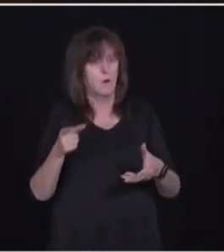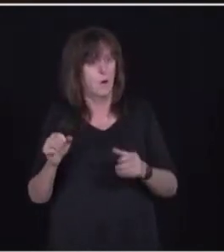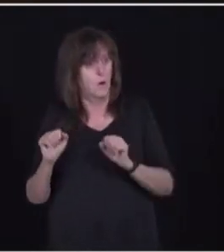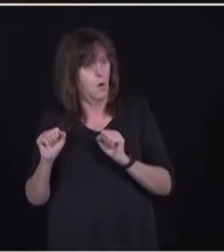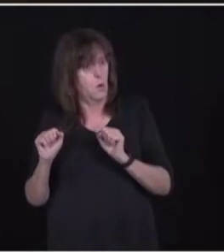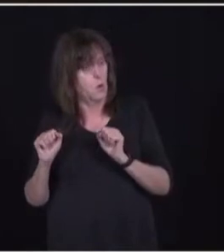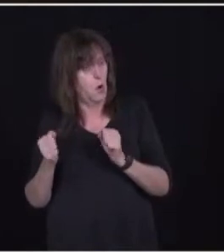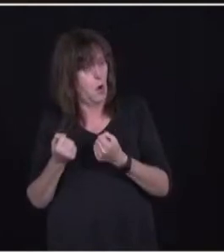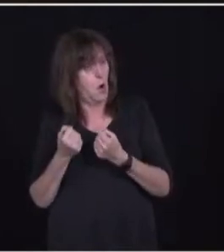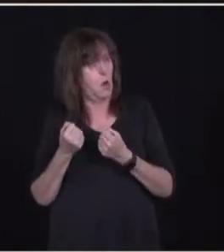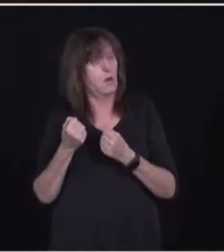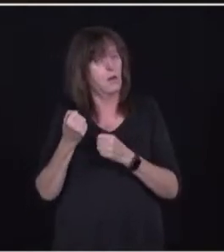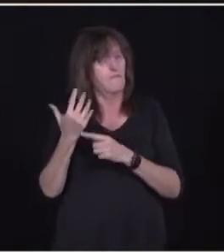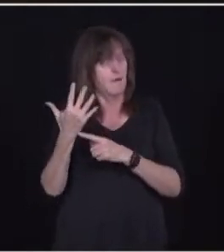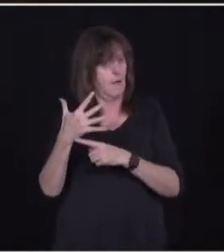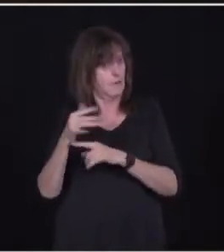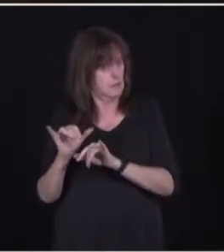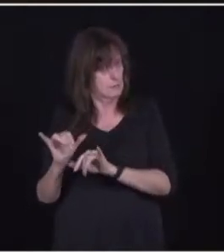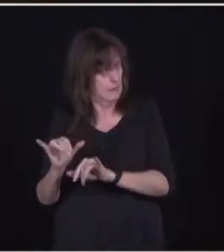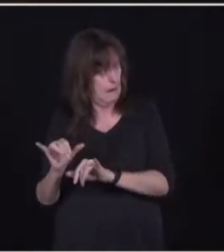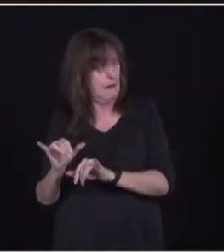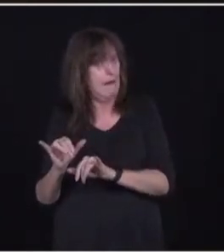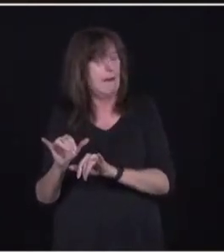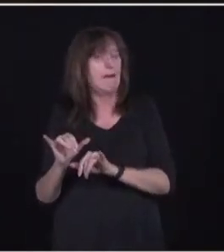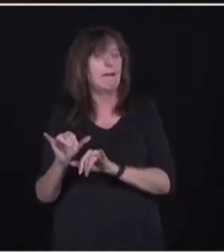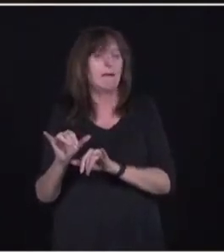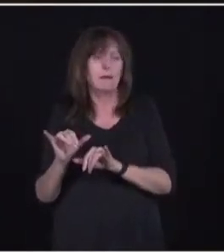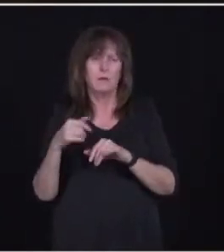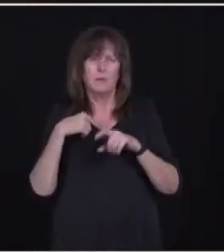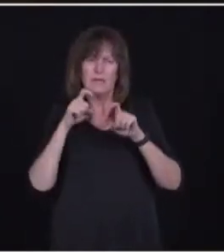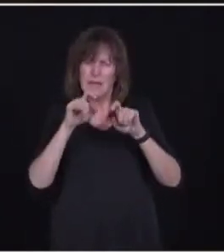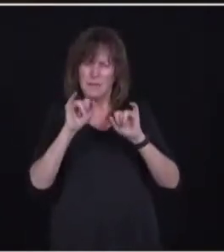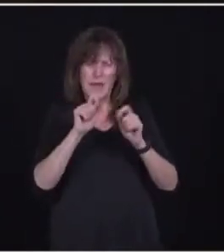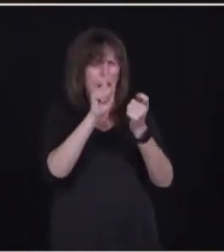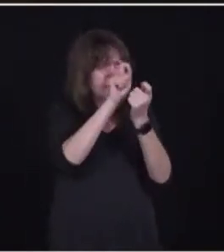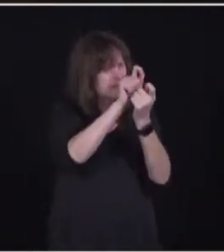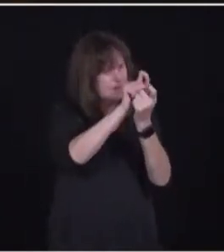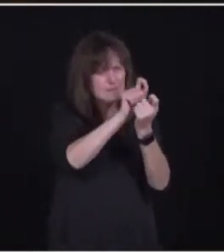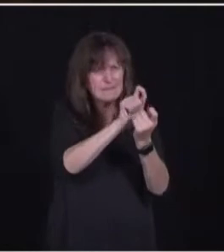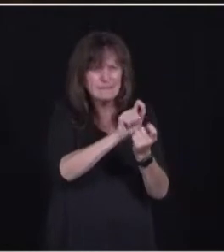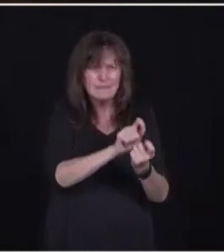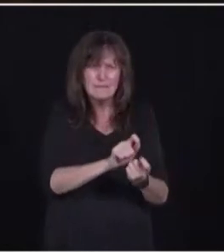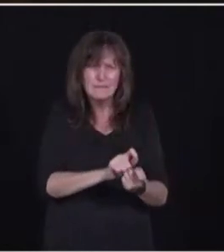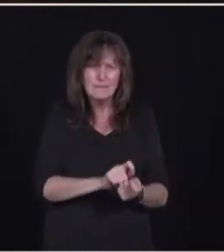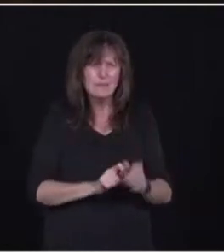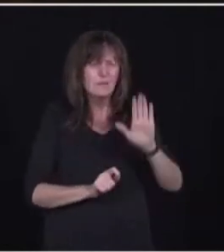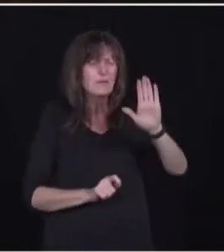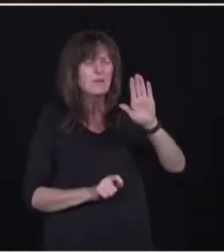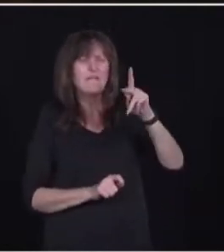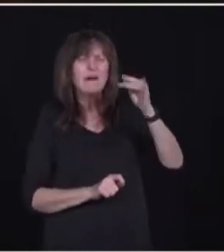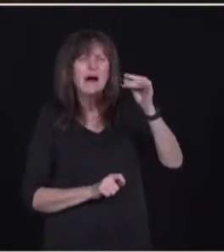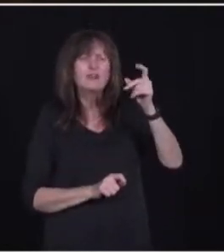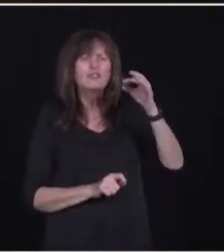of up to five days, so we need to get that final information and understand whether the Pfizer vaccines